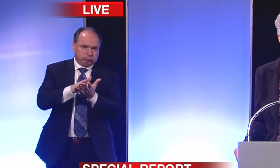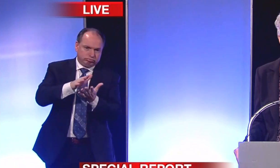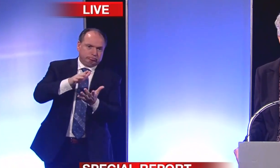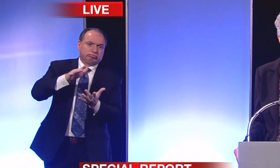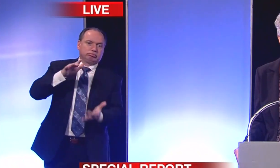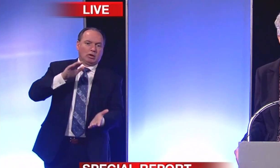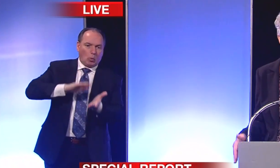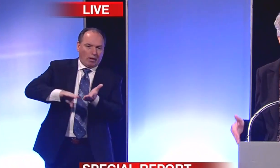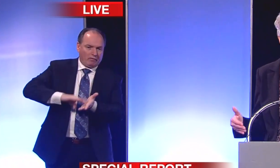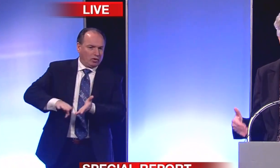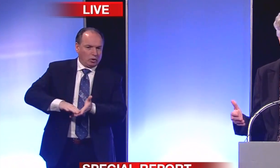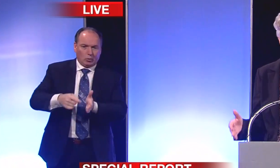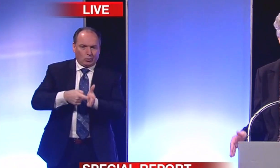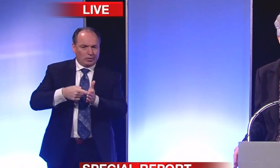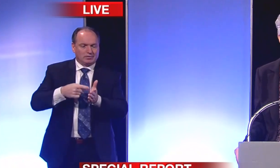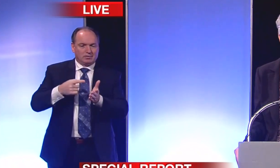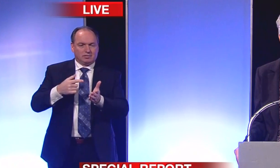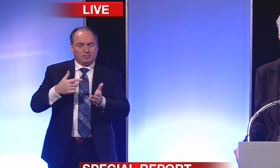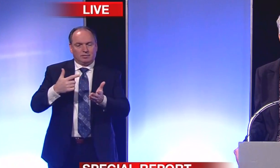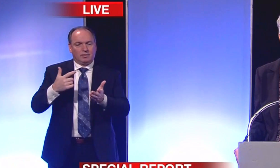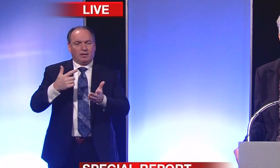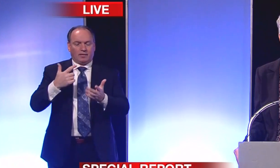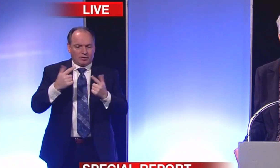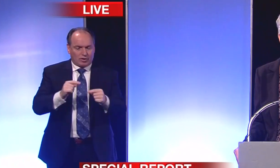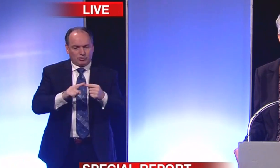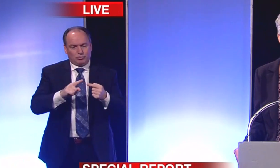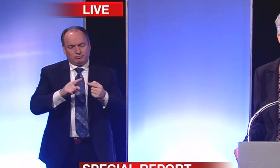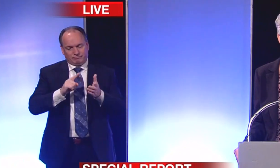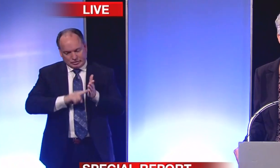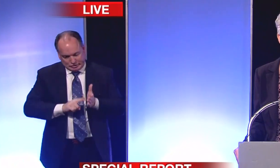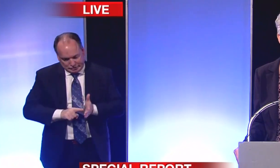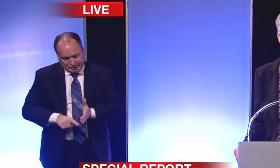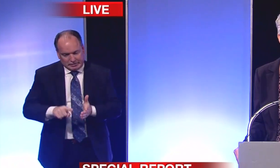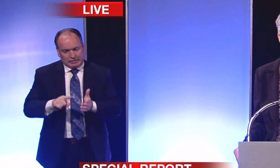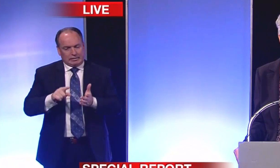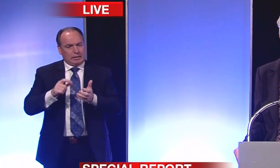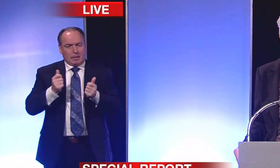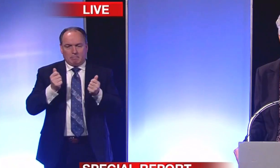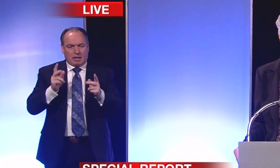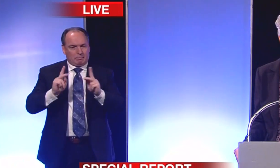NOT DOING THEIR JOB BECAUSE I THINK THEY ARE. BUT THEY HAVE BEEN OVERWHELMED